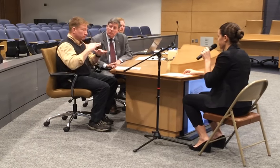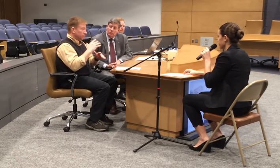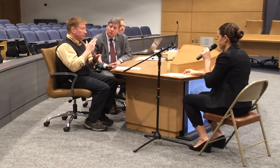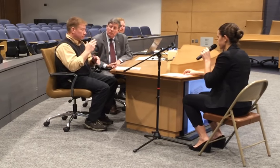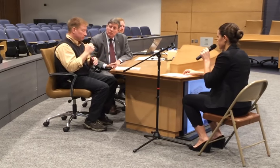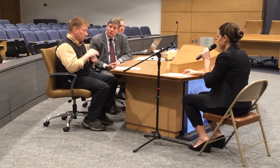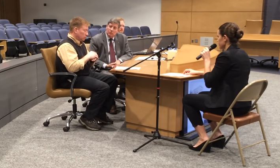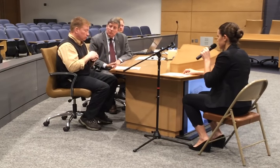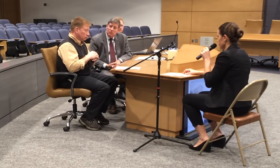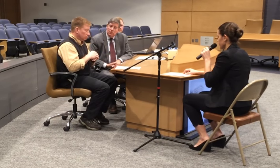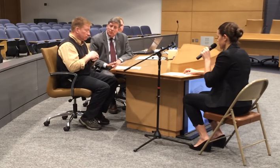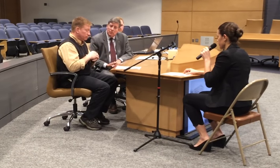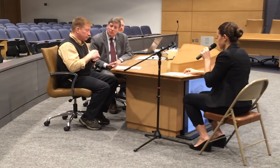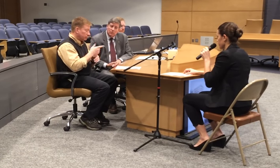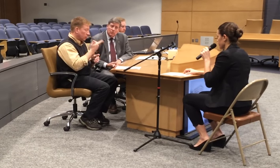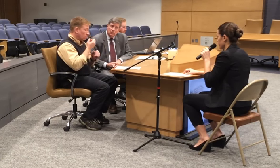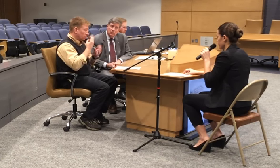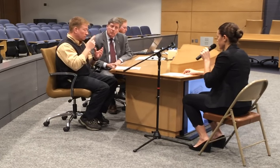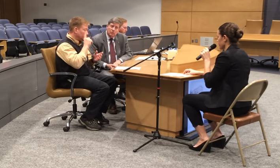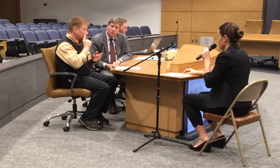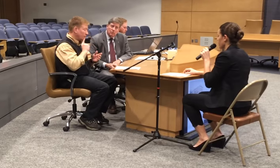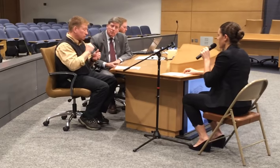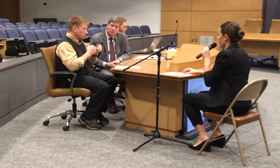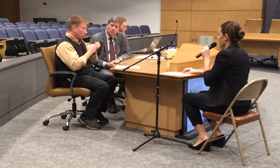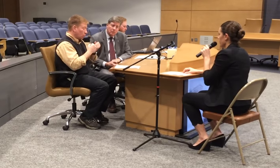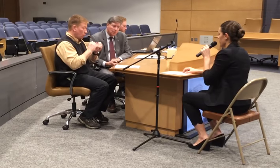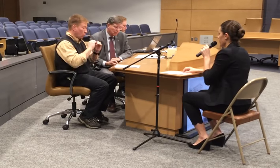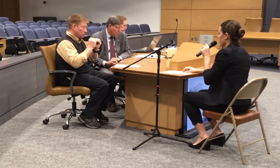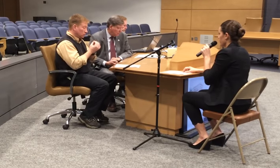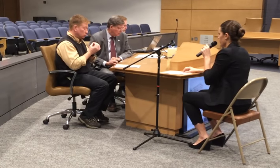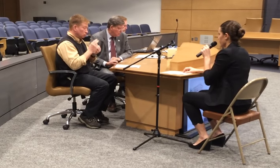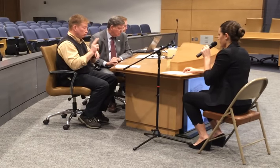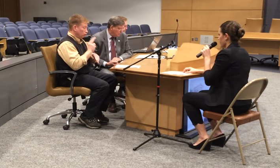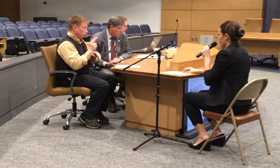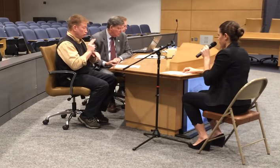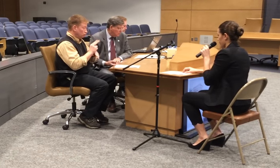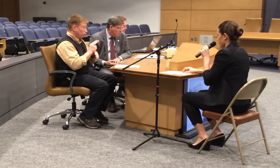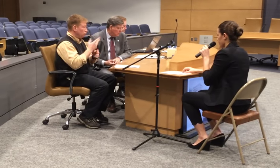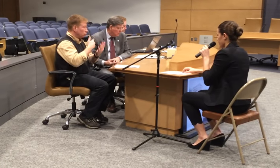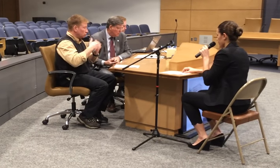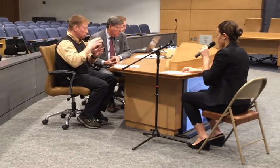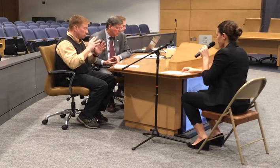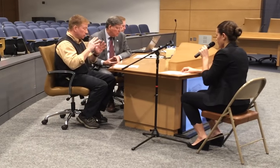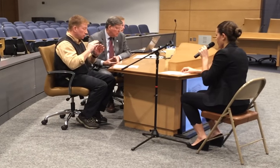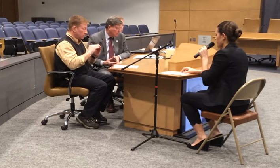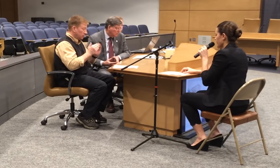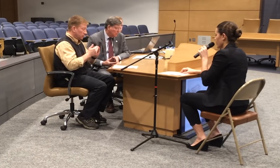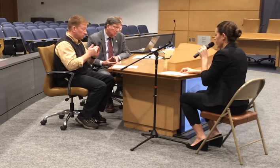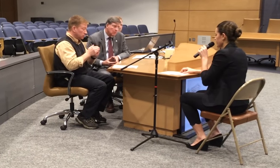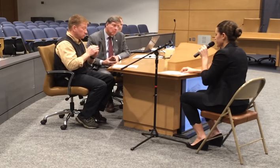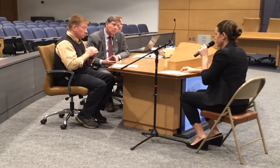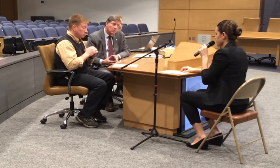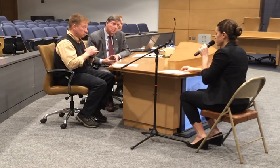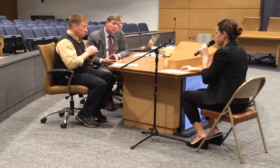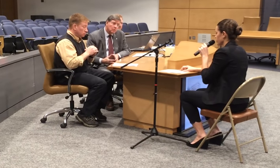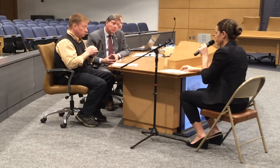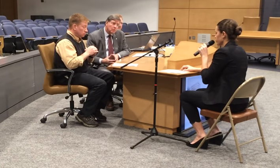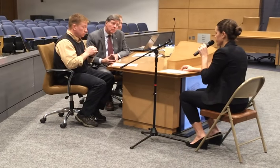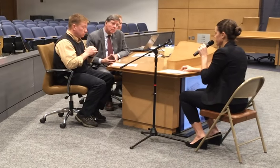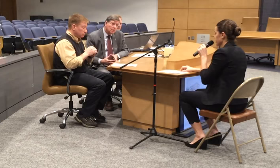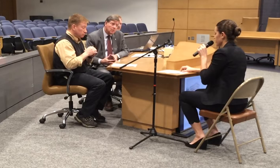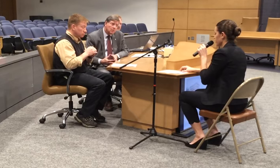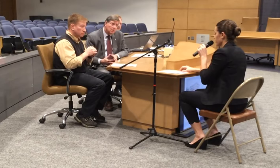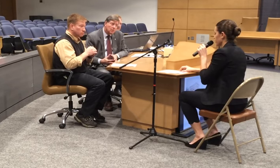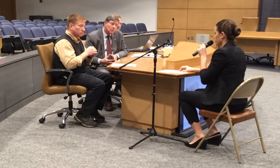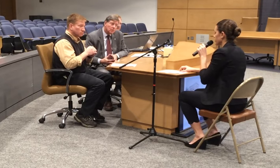Minnesota is home to dozens of Deaf-supportive organizations and social groups and is regarded